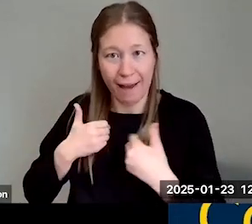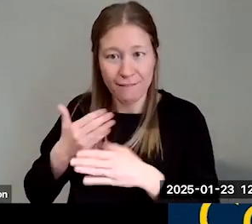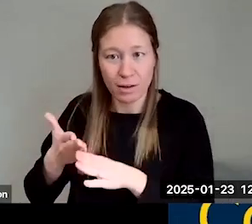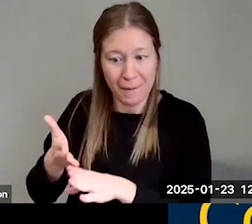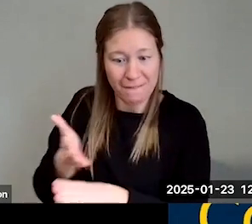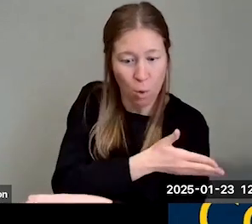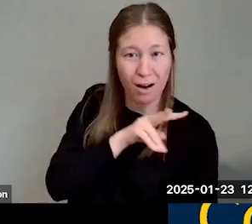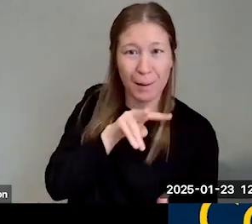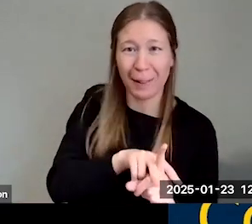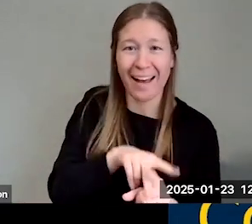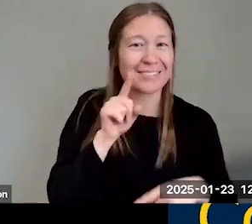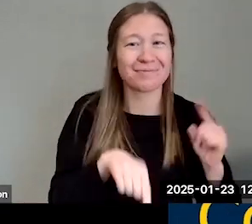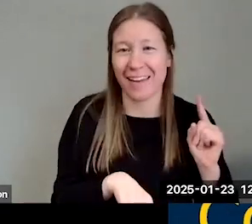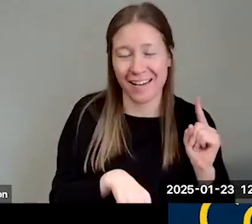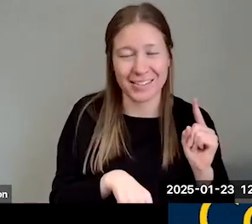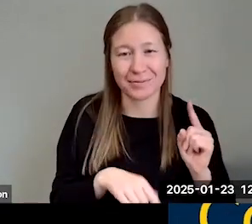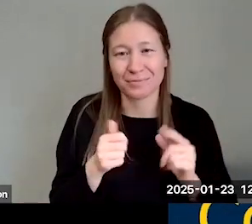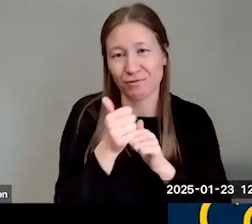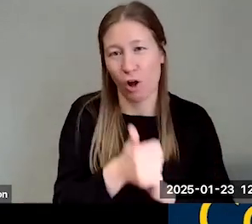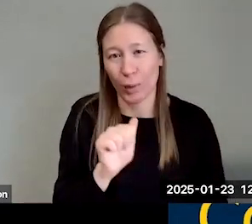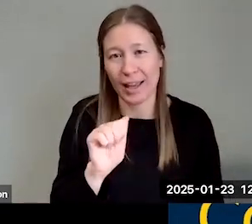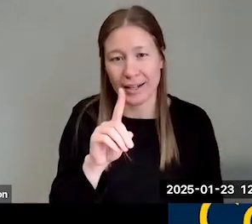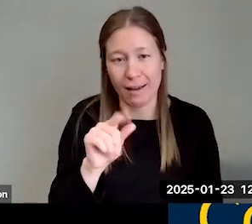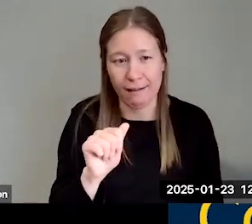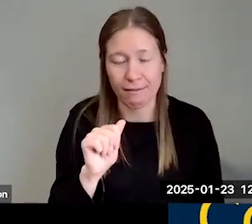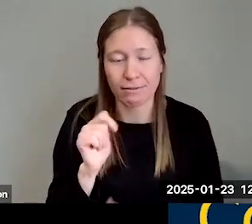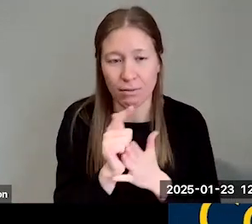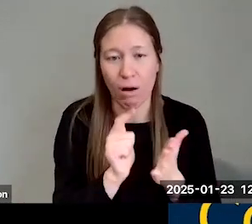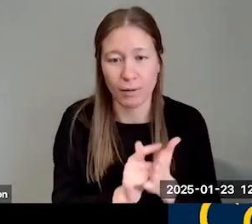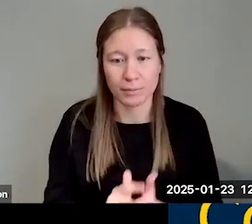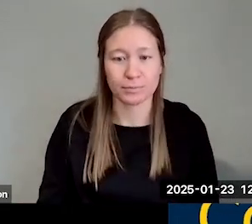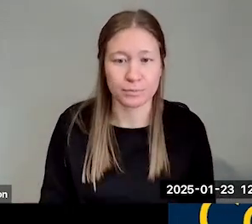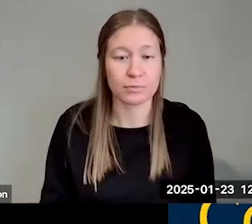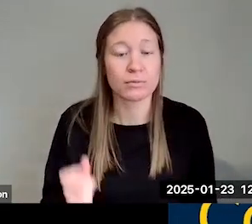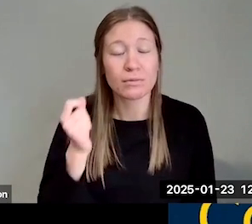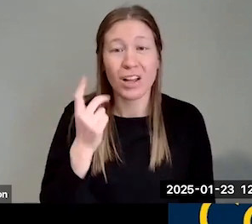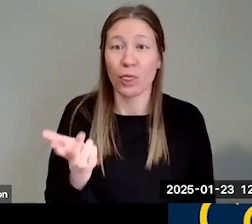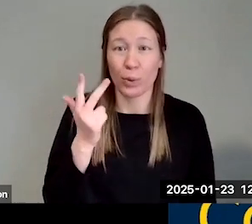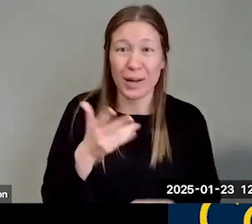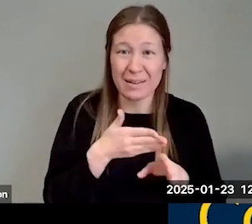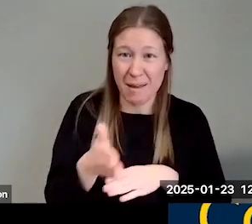So as we kind of discussed or touched on earlier, there are three main buckets of disclosure,